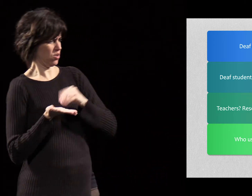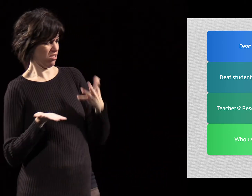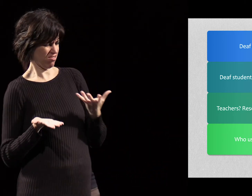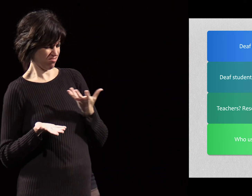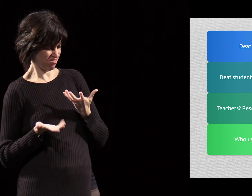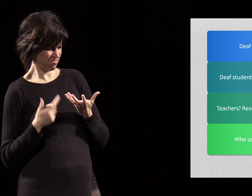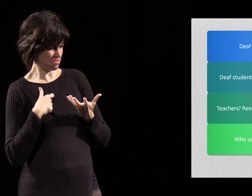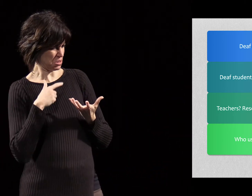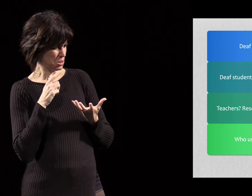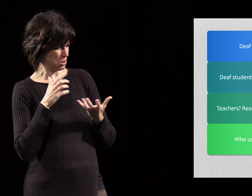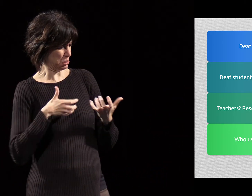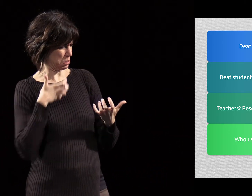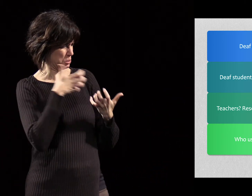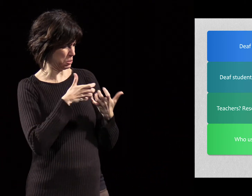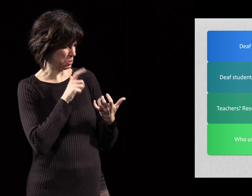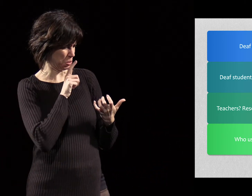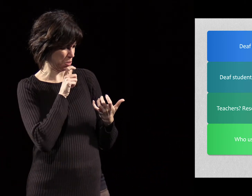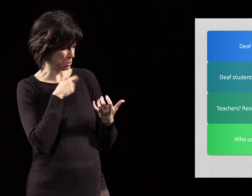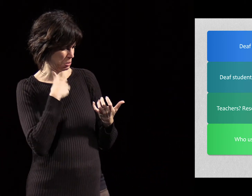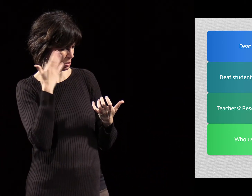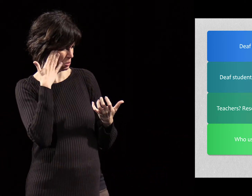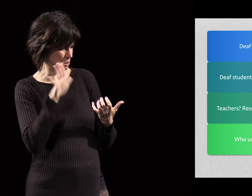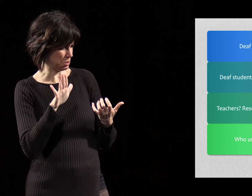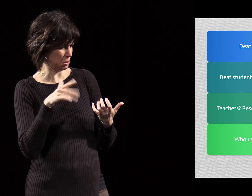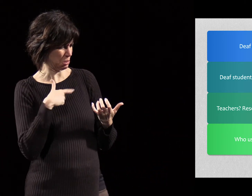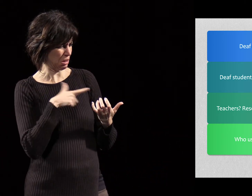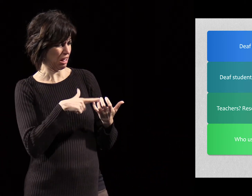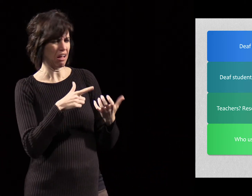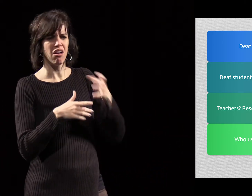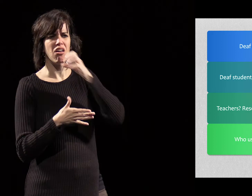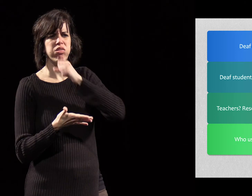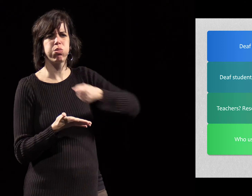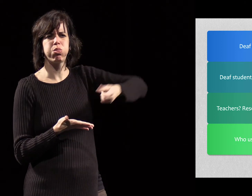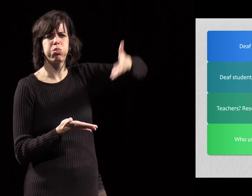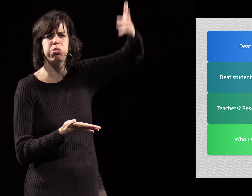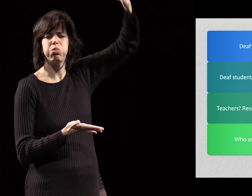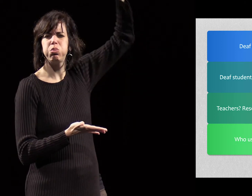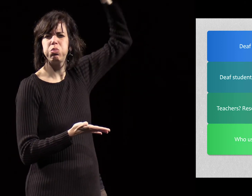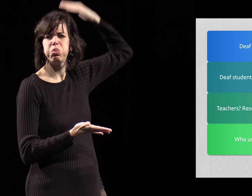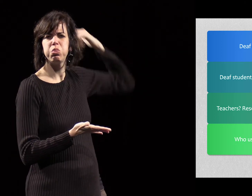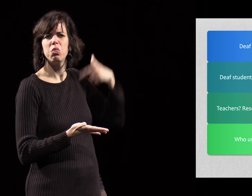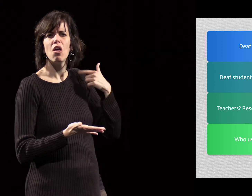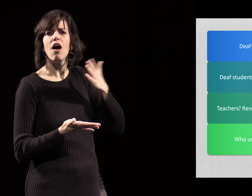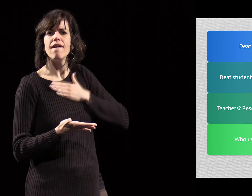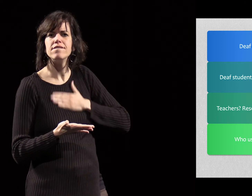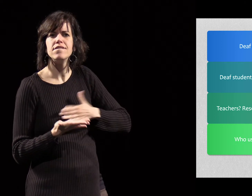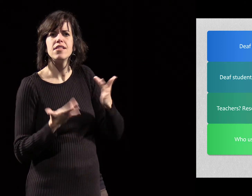Is it a deaf student, hearing person, an older person?